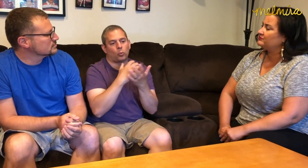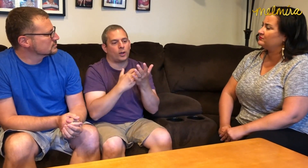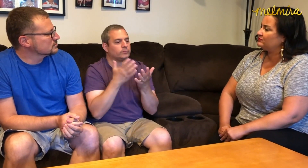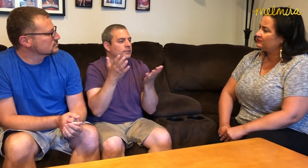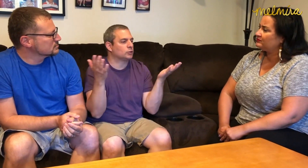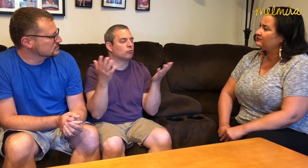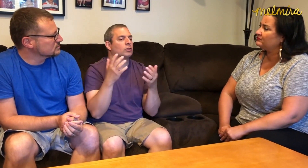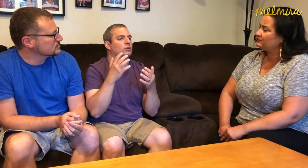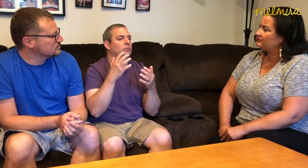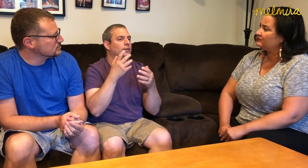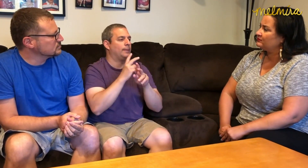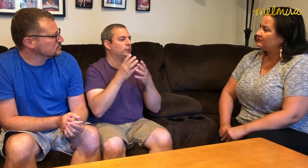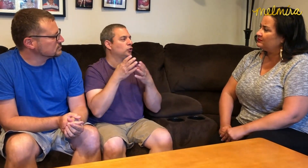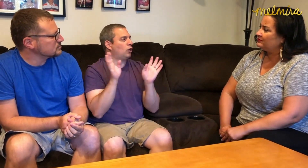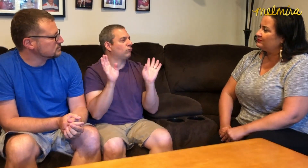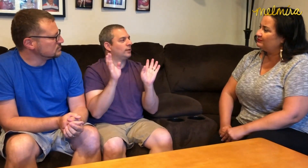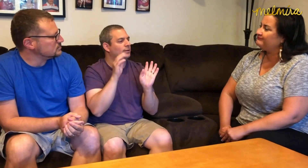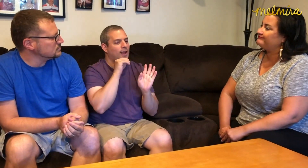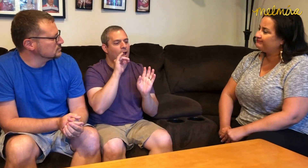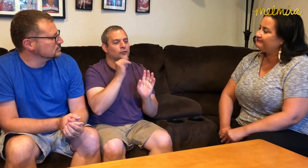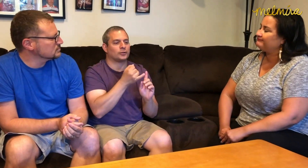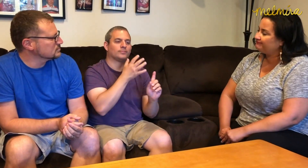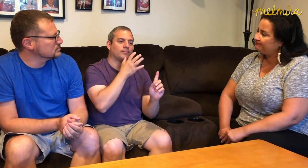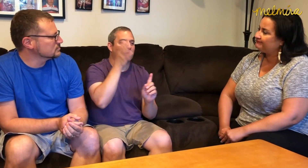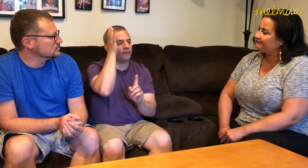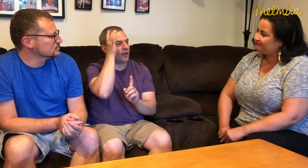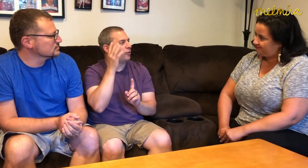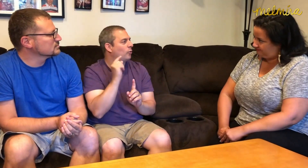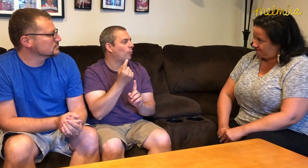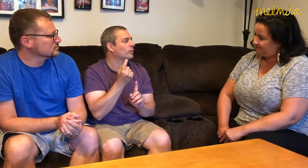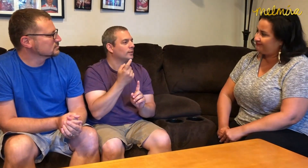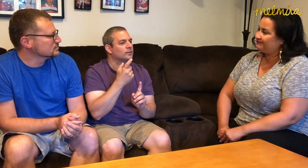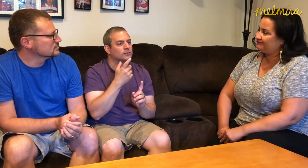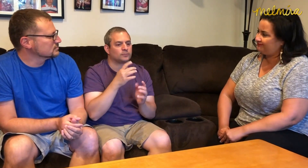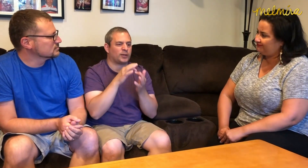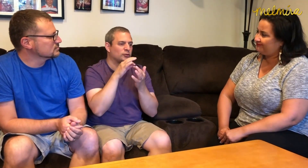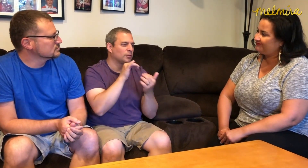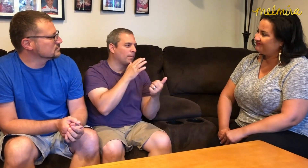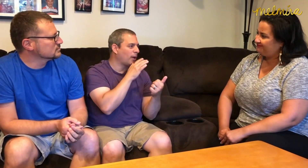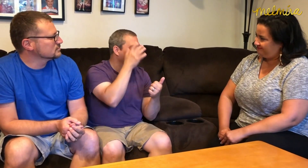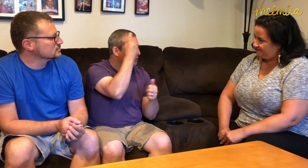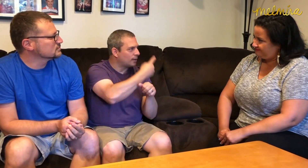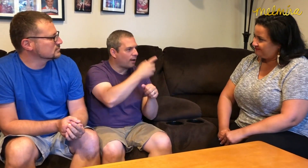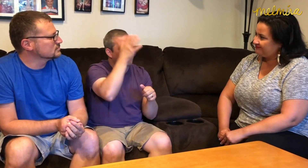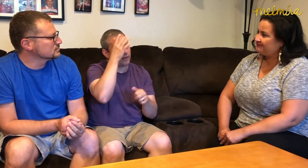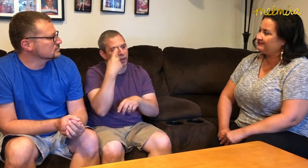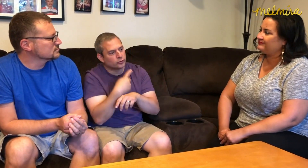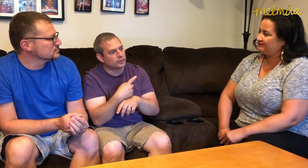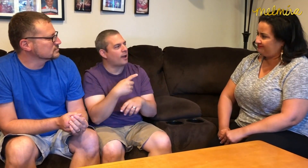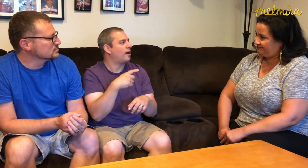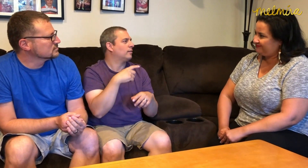or course materials- to keep them general, not gender-specific, like Mother's or Father's Day